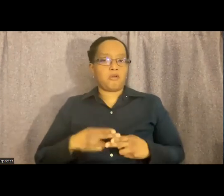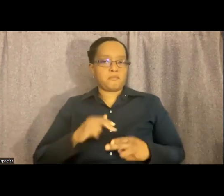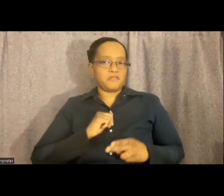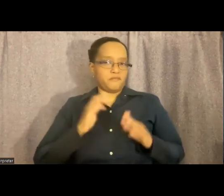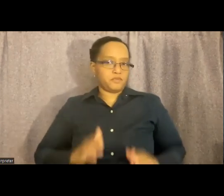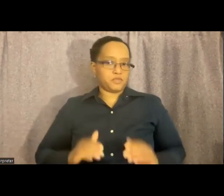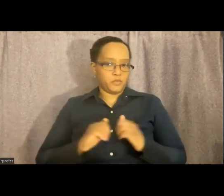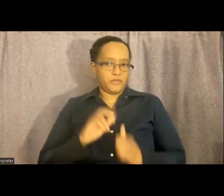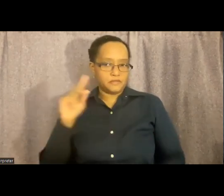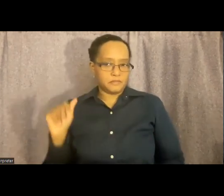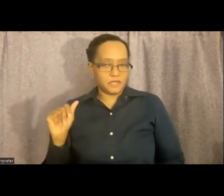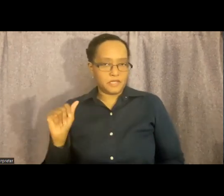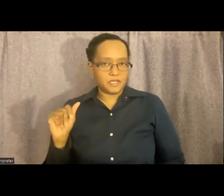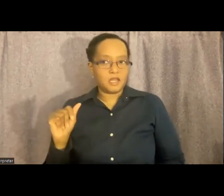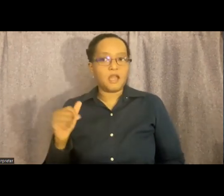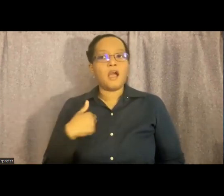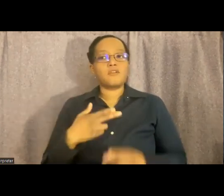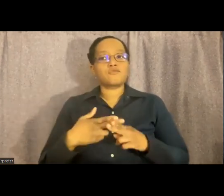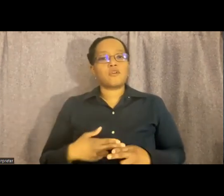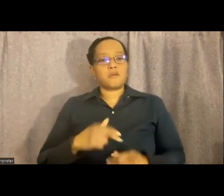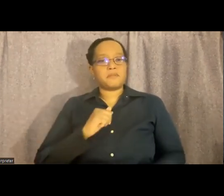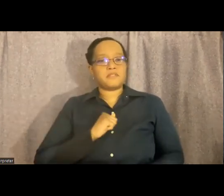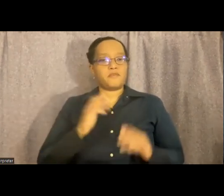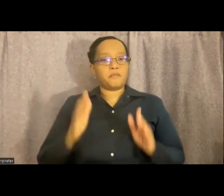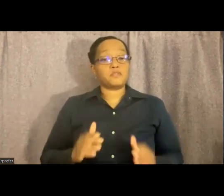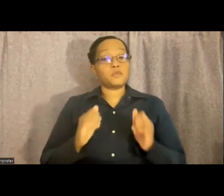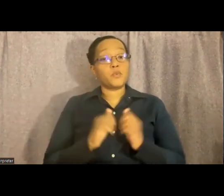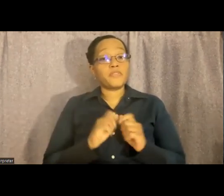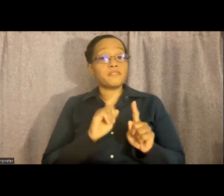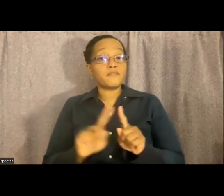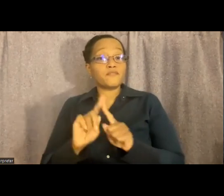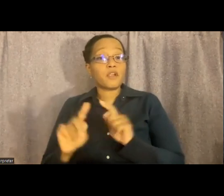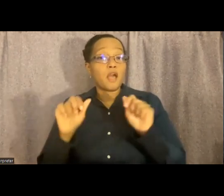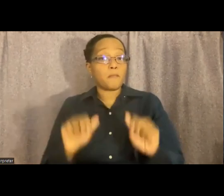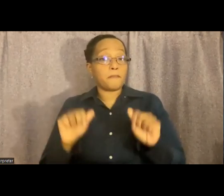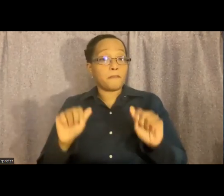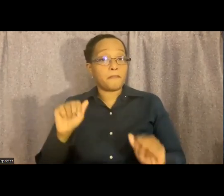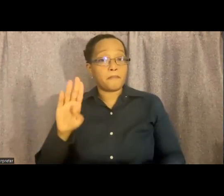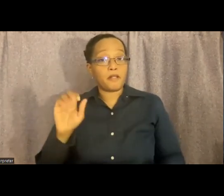I consider myself someone with abilities . We all have different types of availabilities